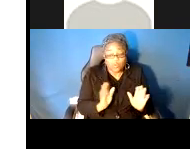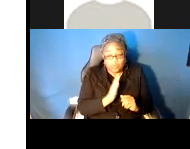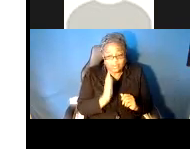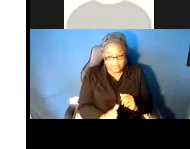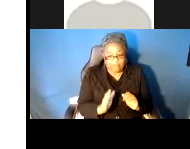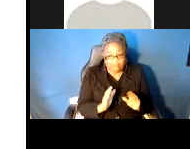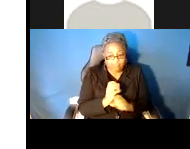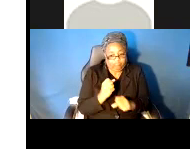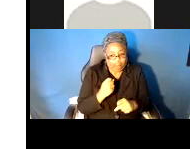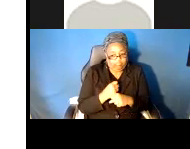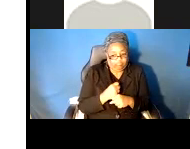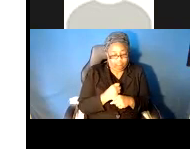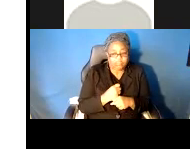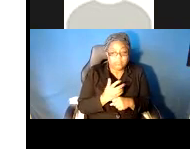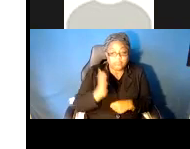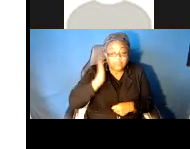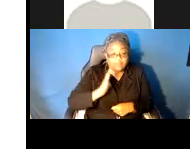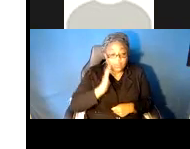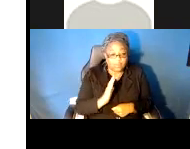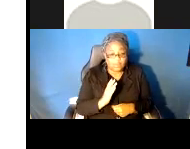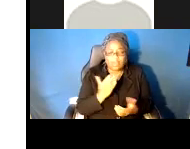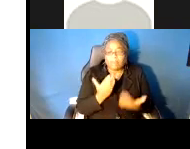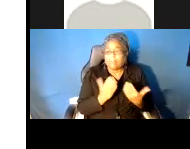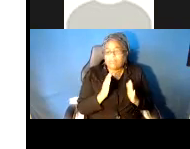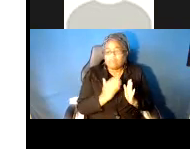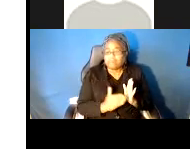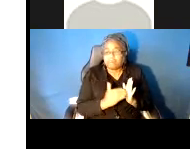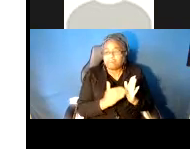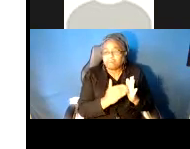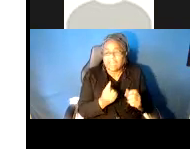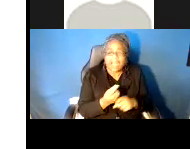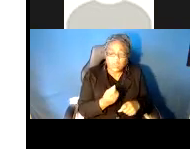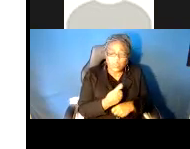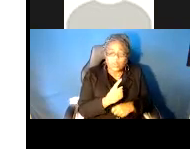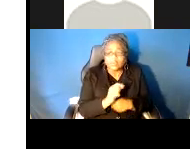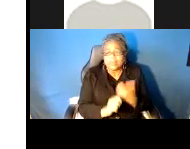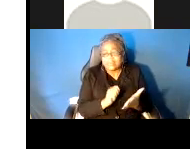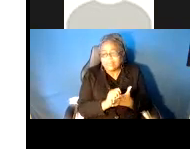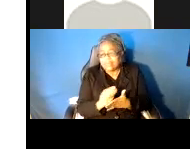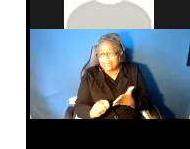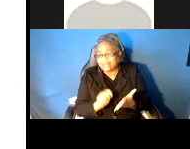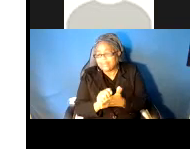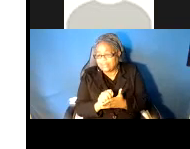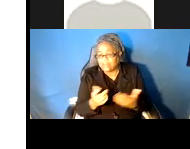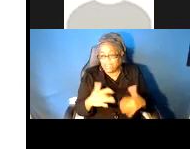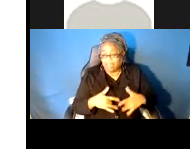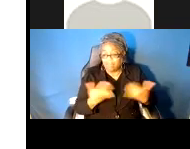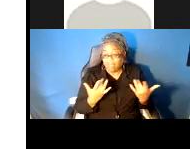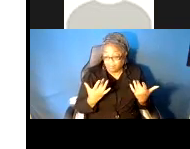It could be a recurring, annual, or seasonal event that you have produced before.